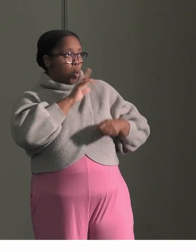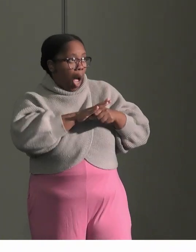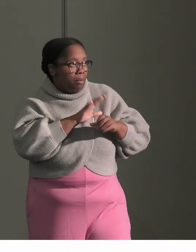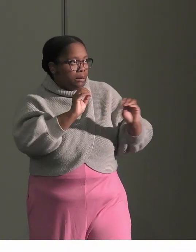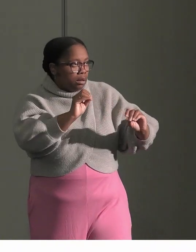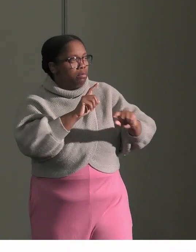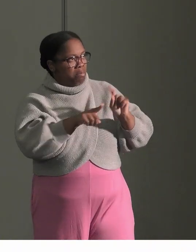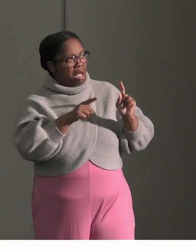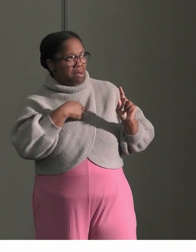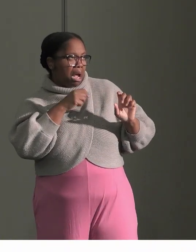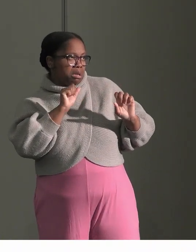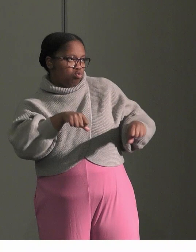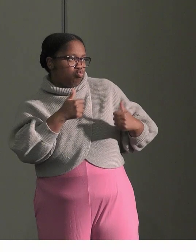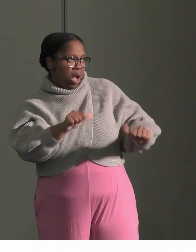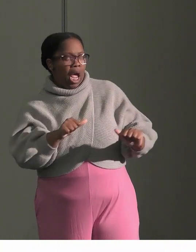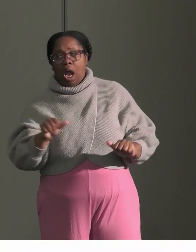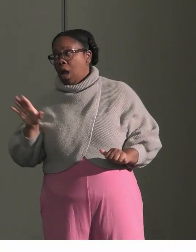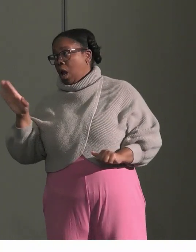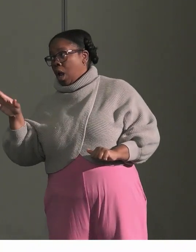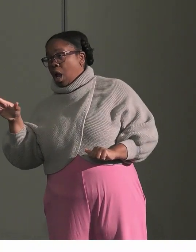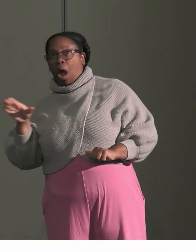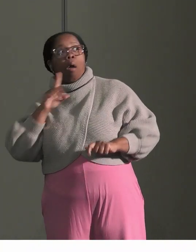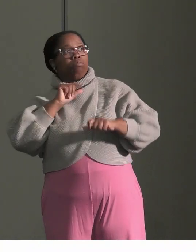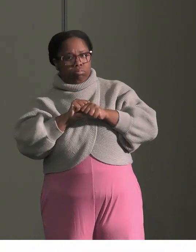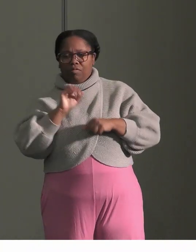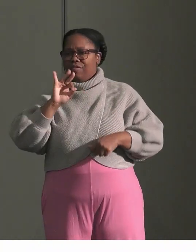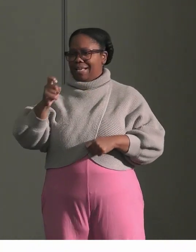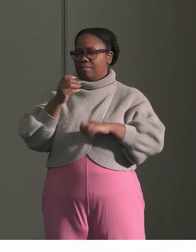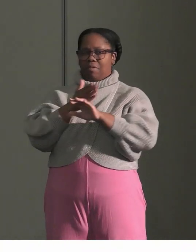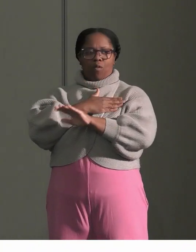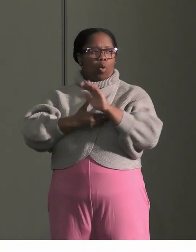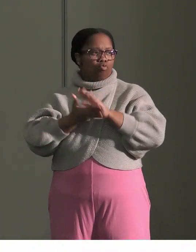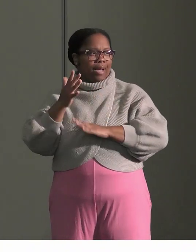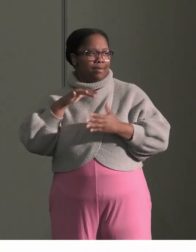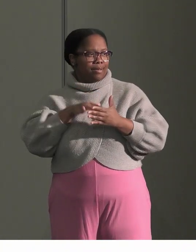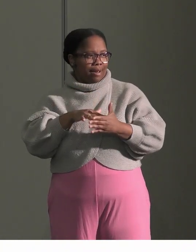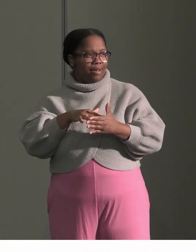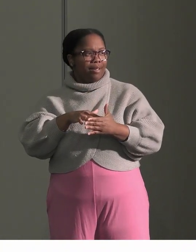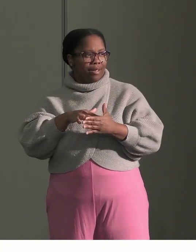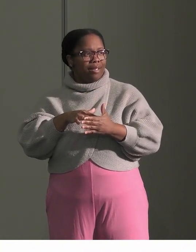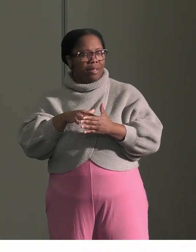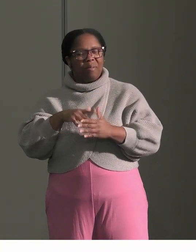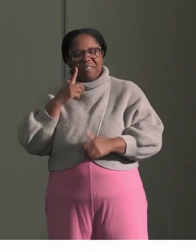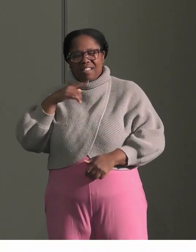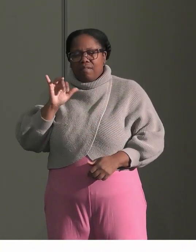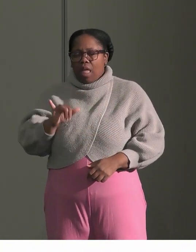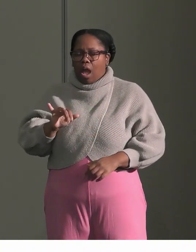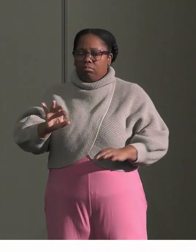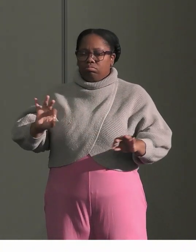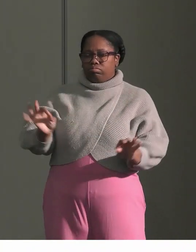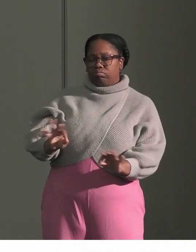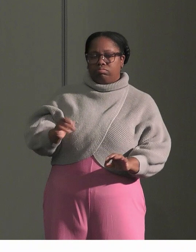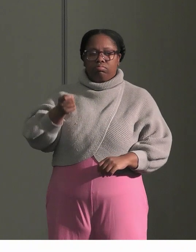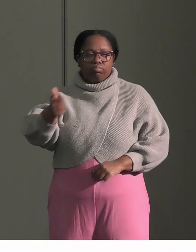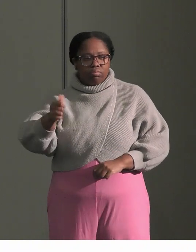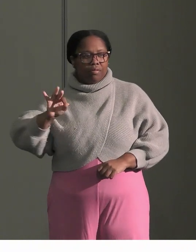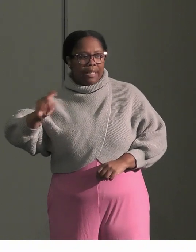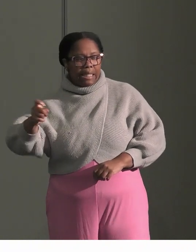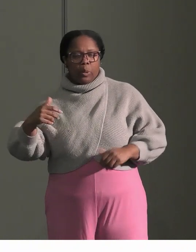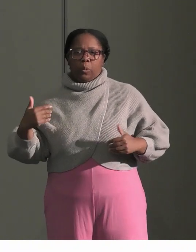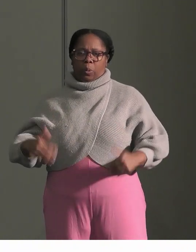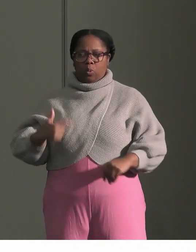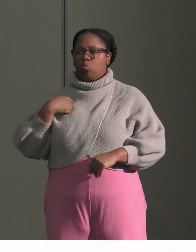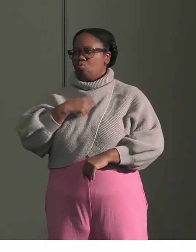They got it fix before we ran the study. Because of the small minor fix we were able to uncover the